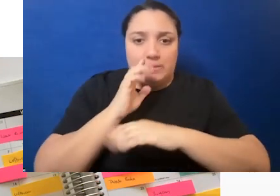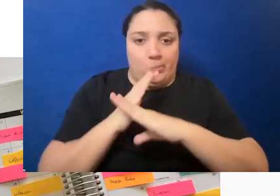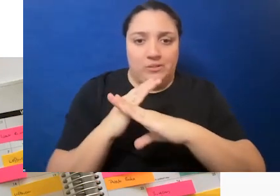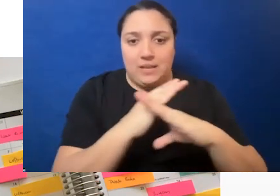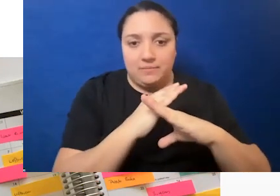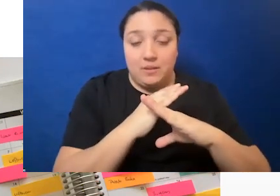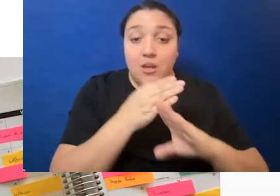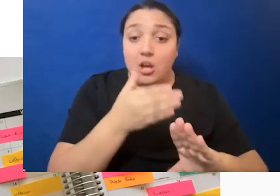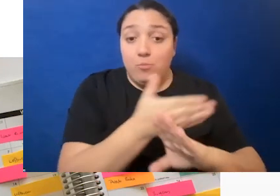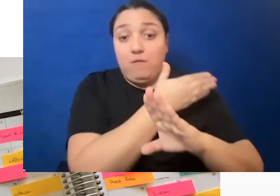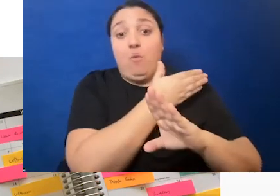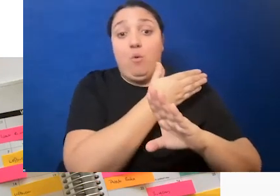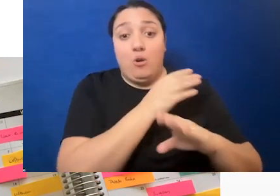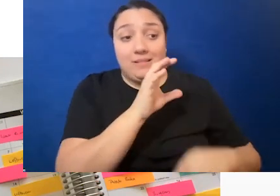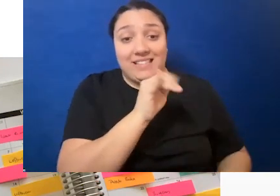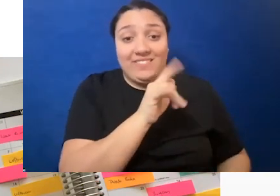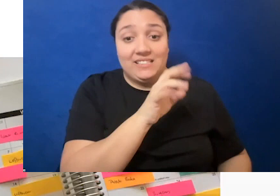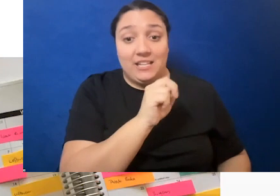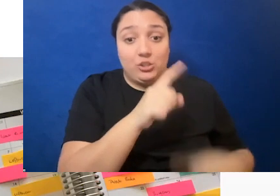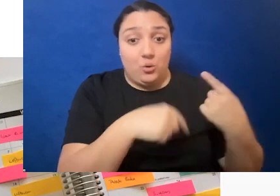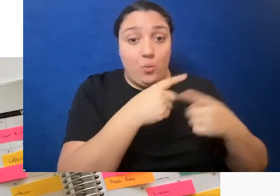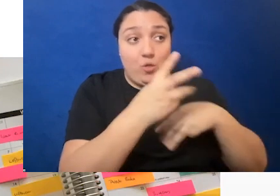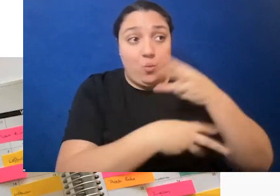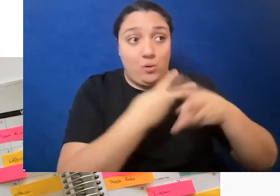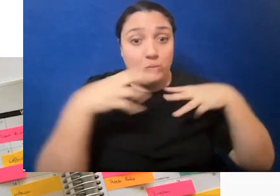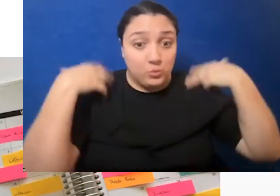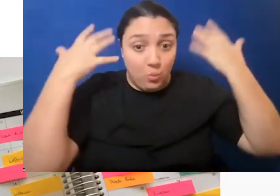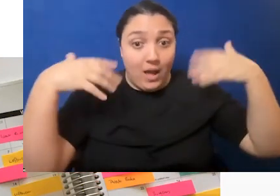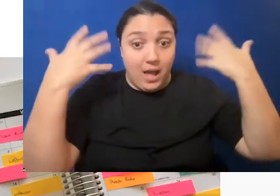THREATS. BEFORE CIVILIZATION, PEOPLE WERE